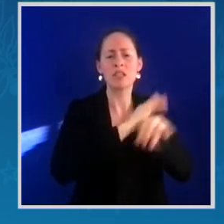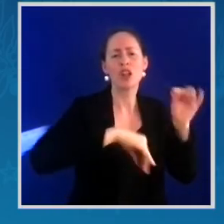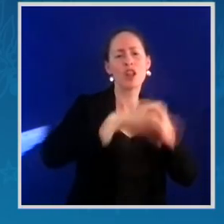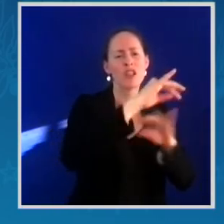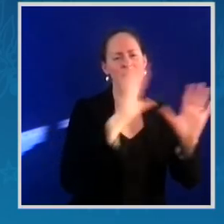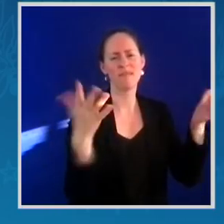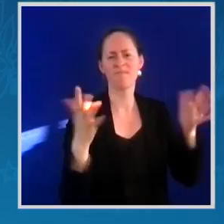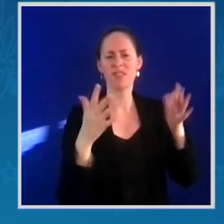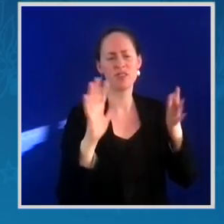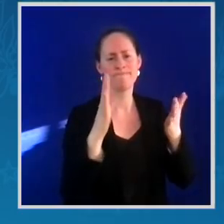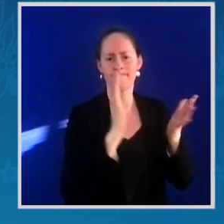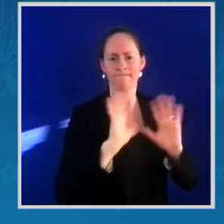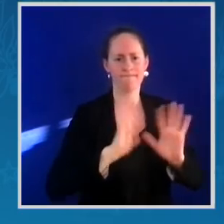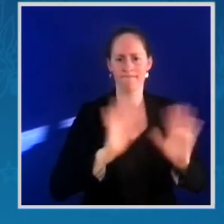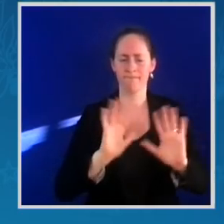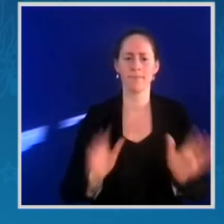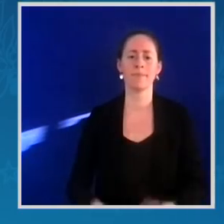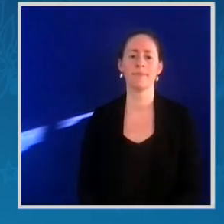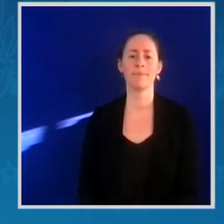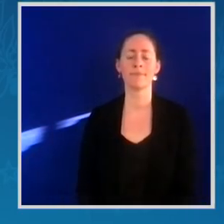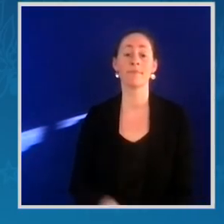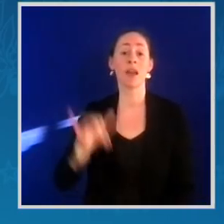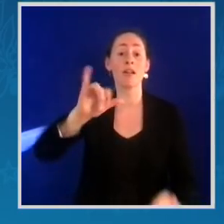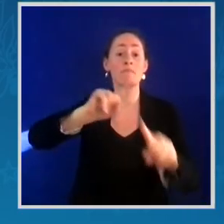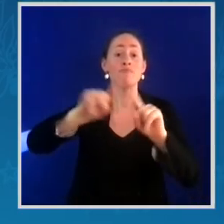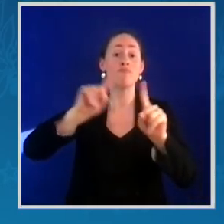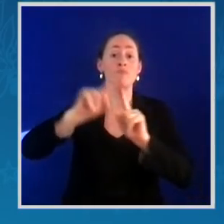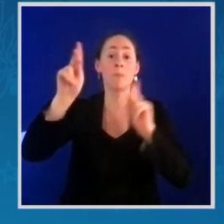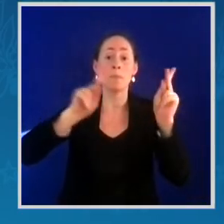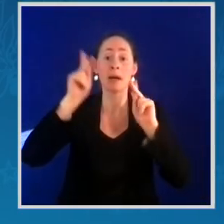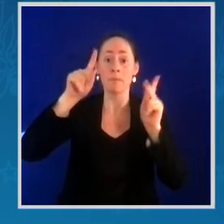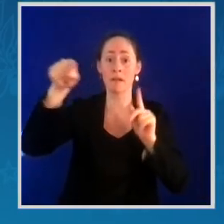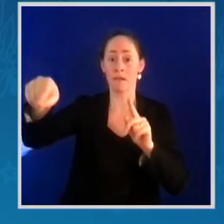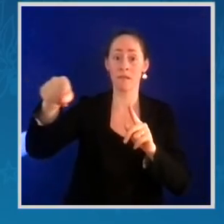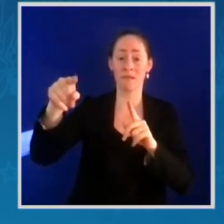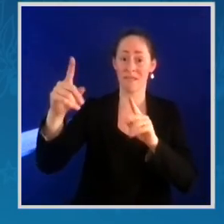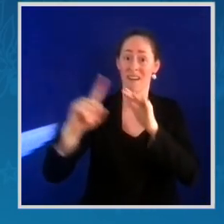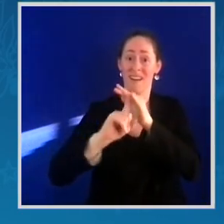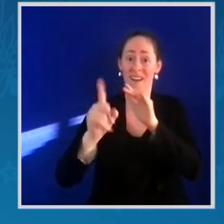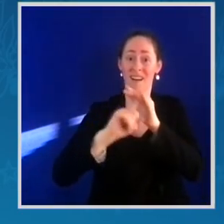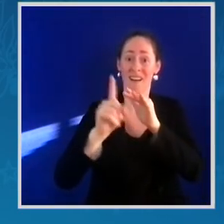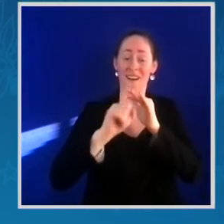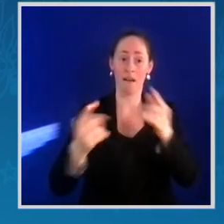who I've also met with and convened. Out of the trip to Guatemala, we have an agreement